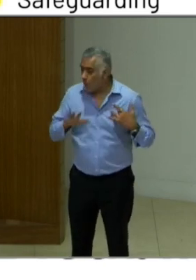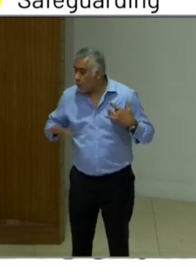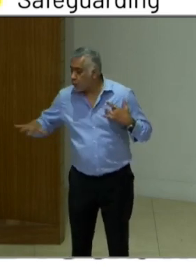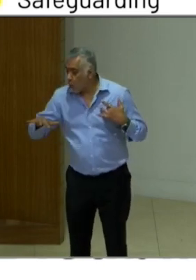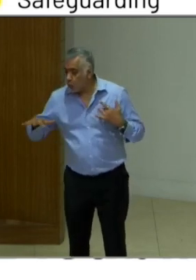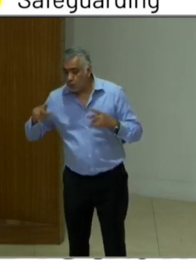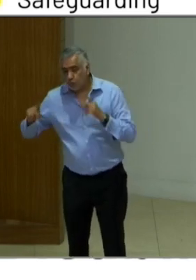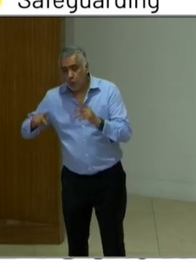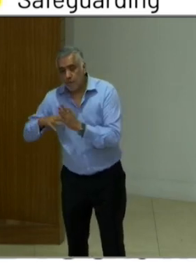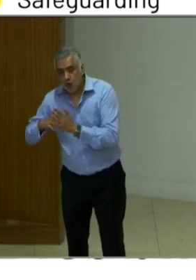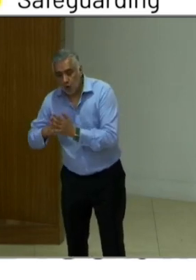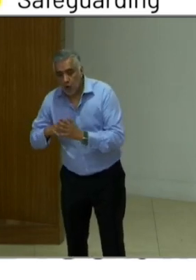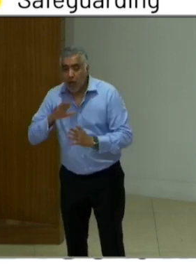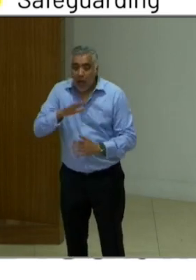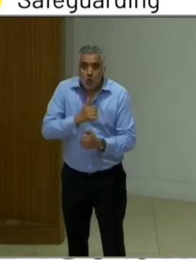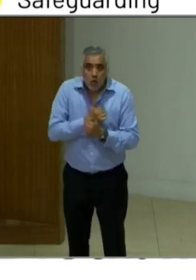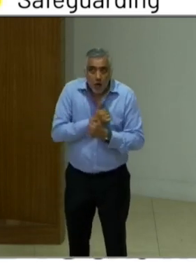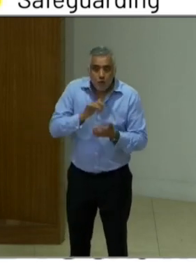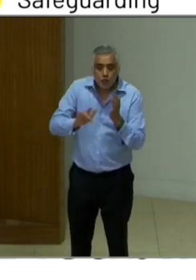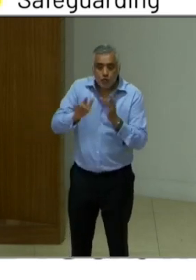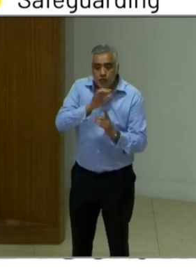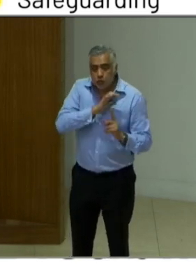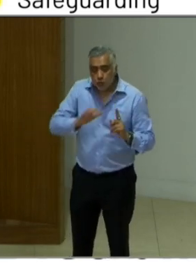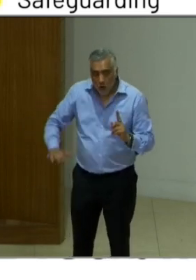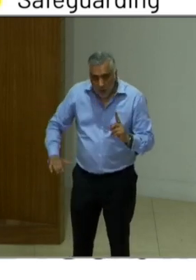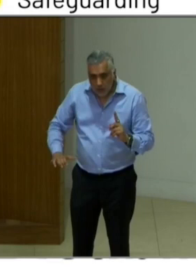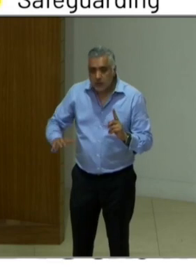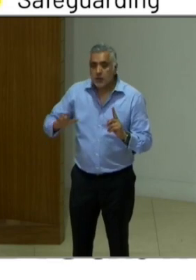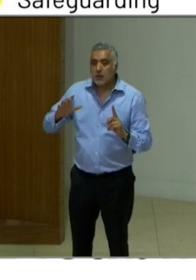and in your love of Jesus Christ and His Church,